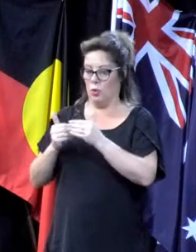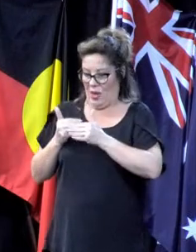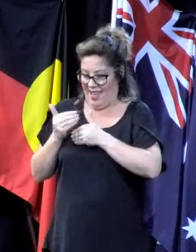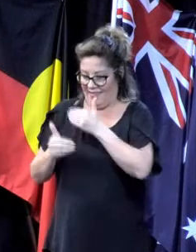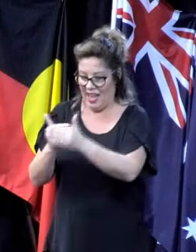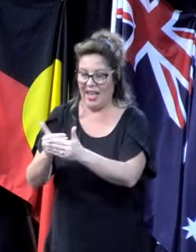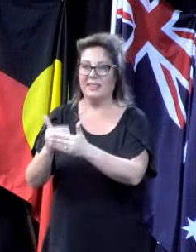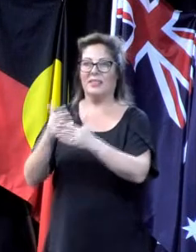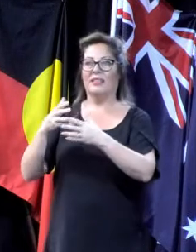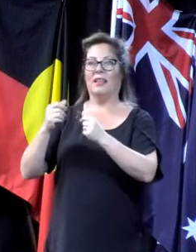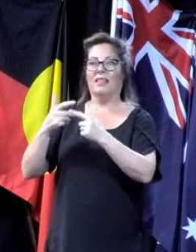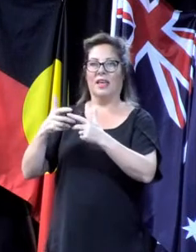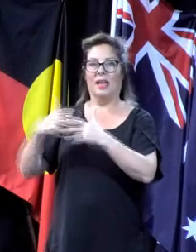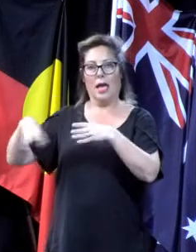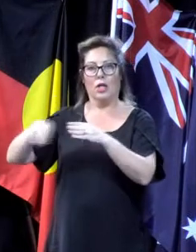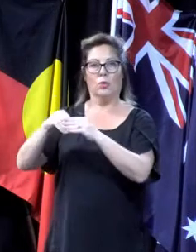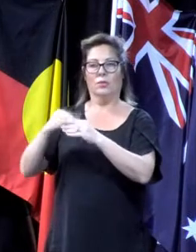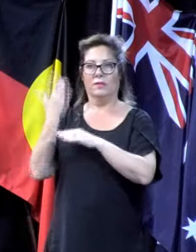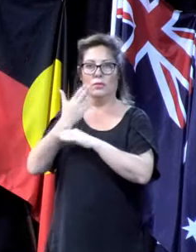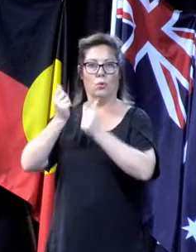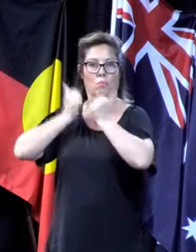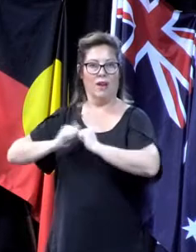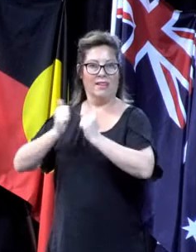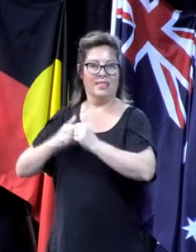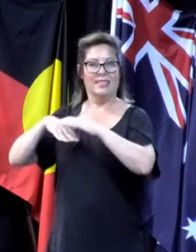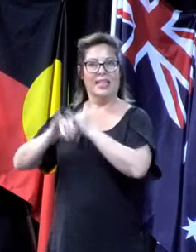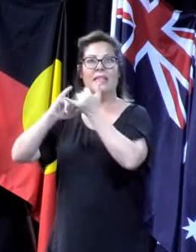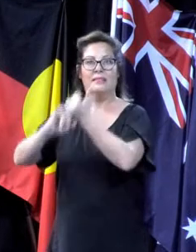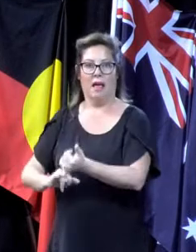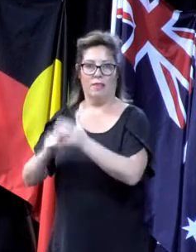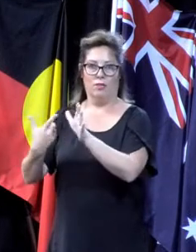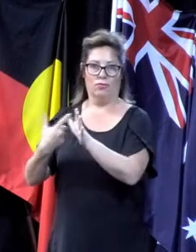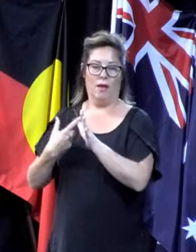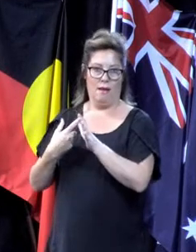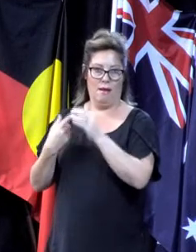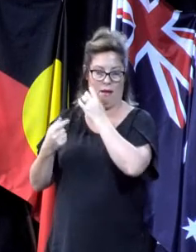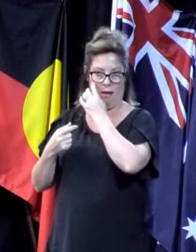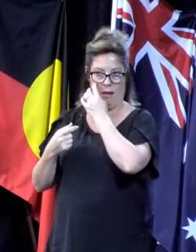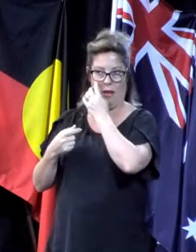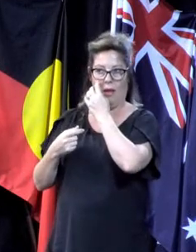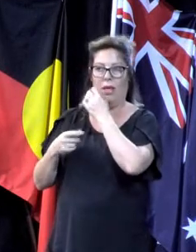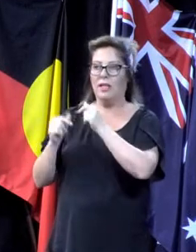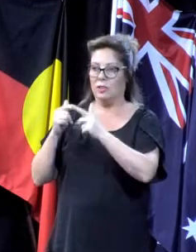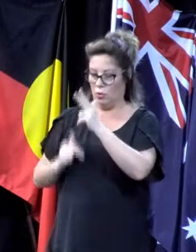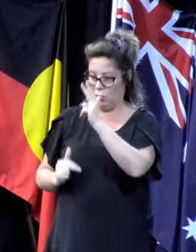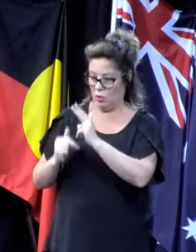around inclusive education practice. So, to inform the delivery of that program and the use of those funds,